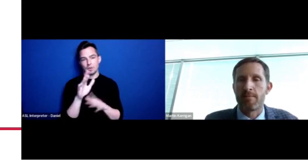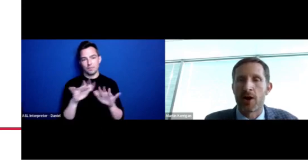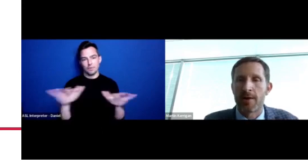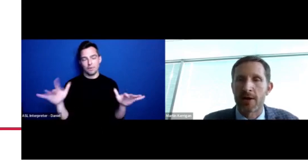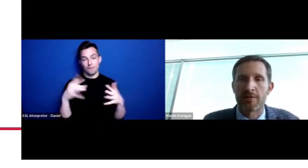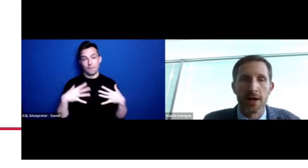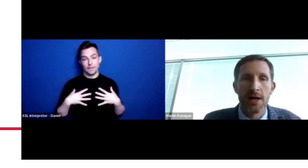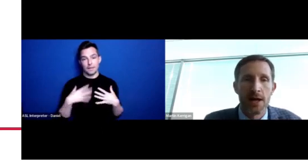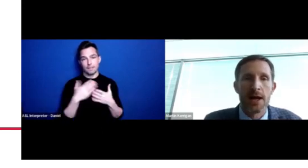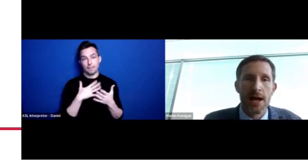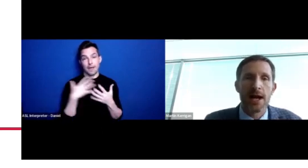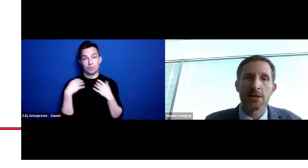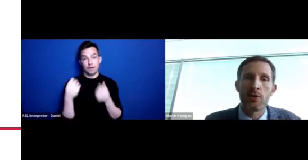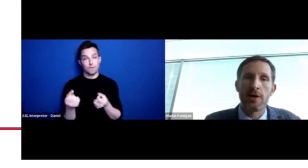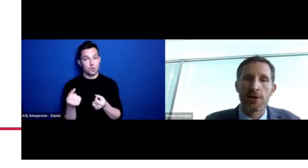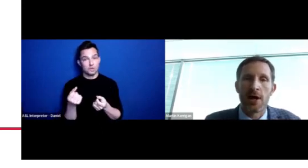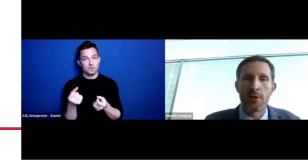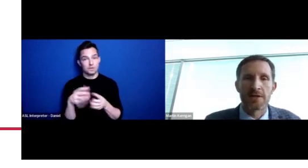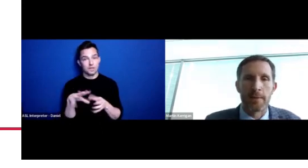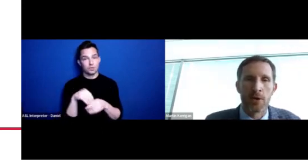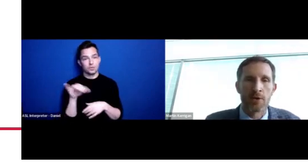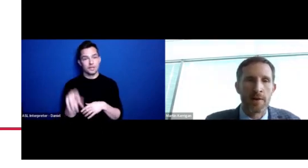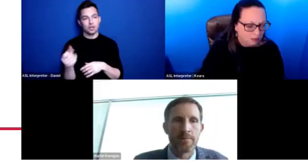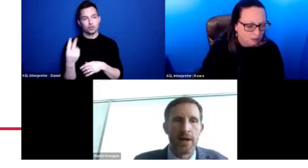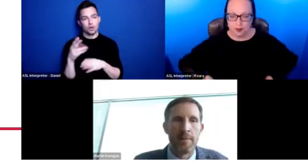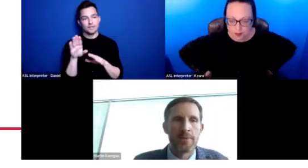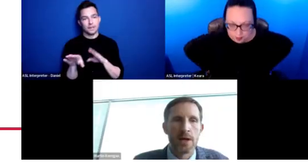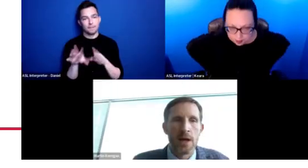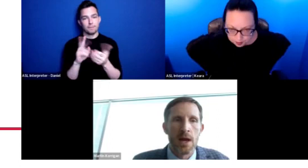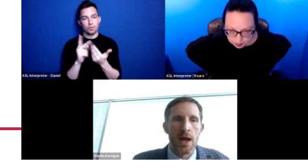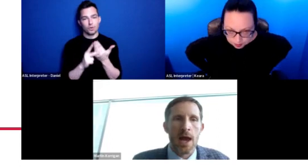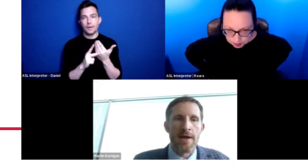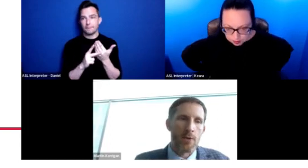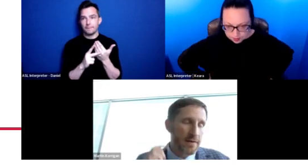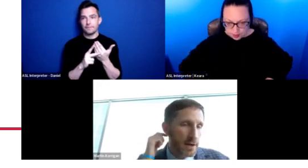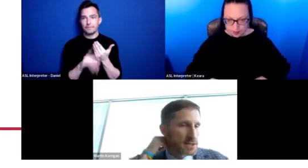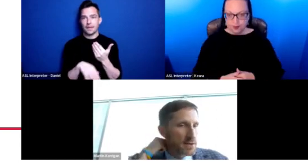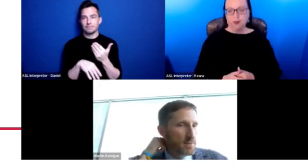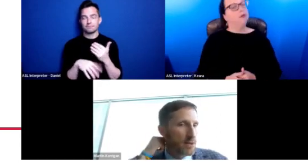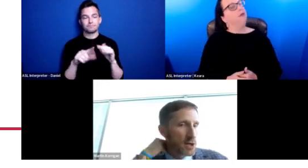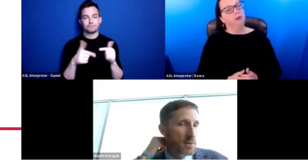part of my recovery has included a 12 step program. And then what I've done is my long term